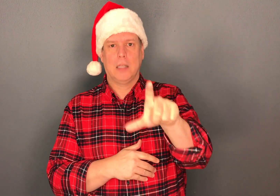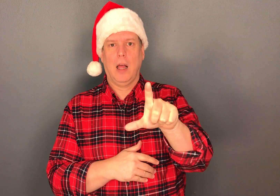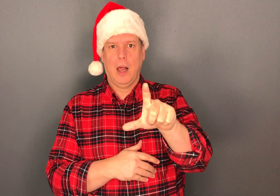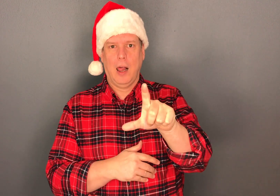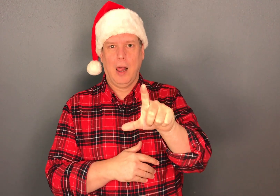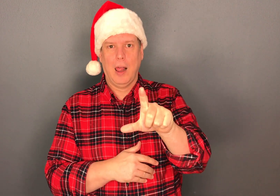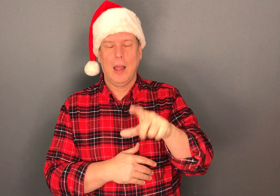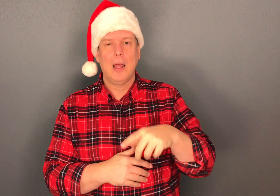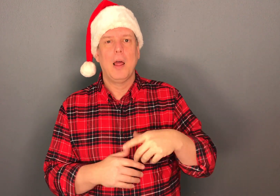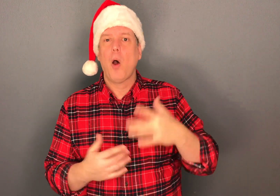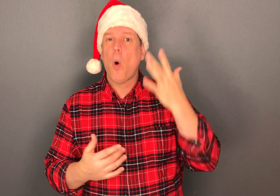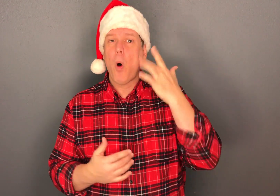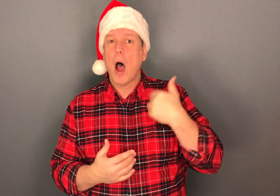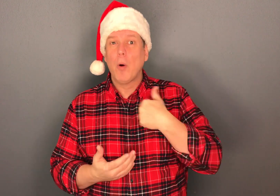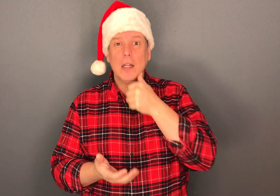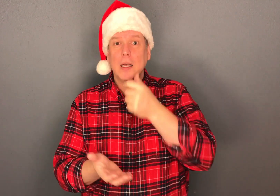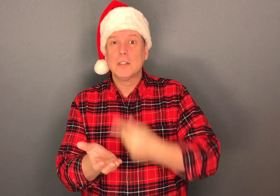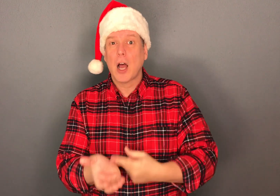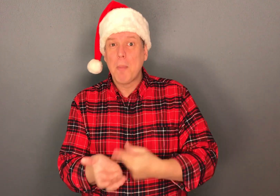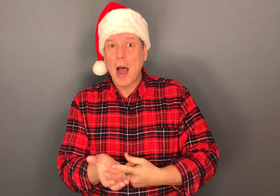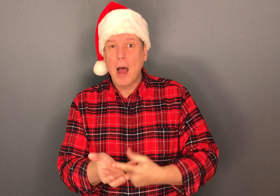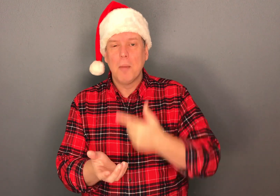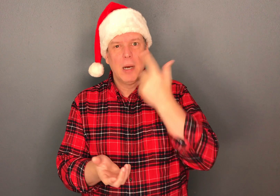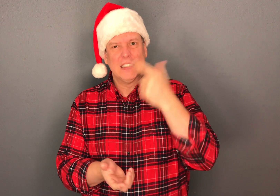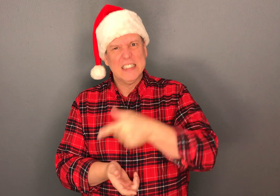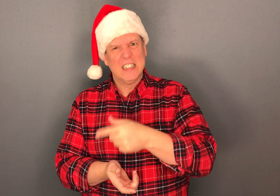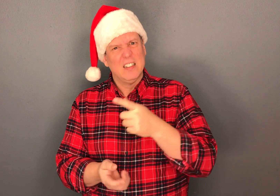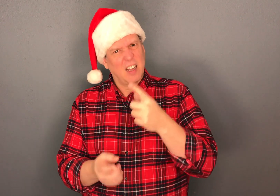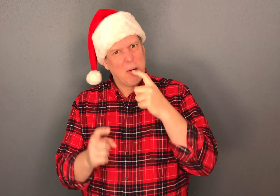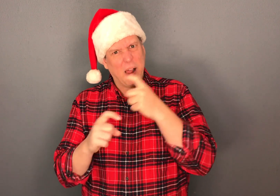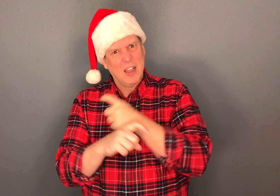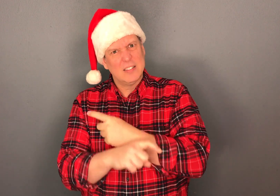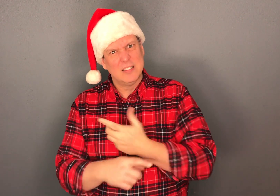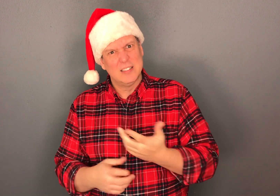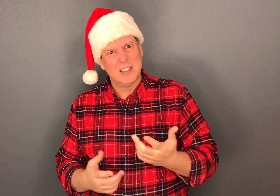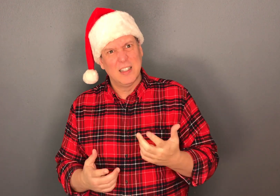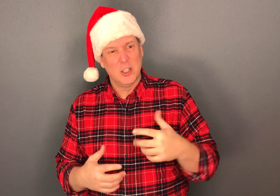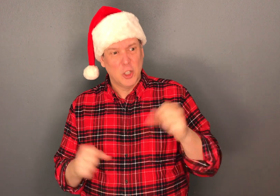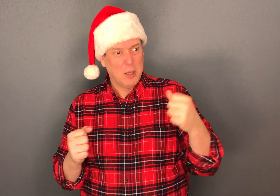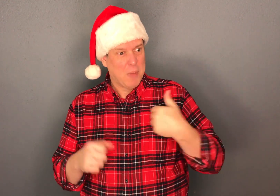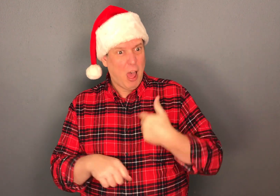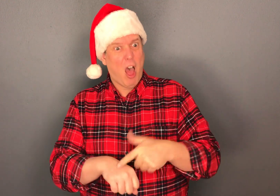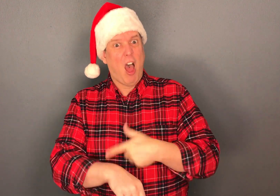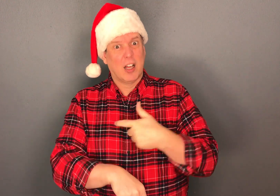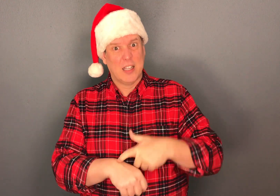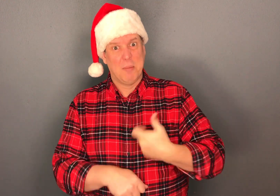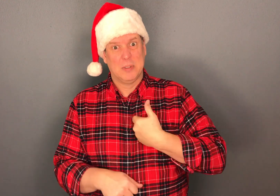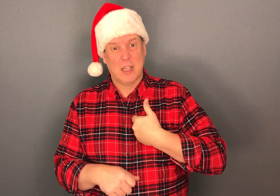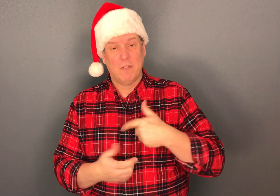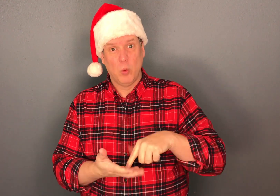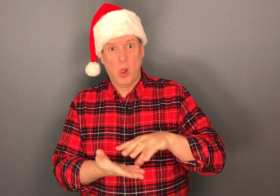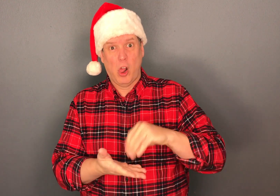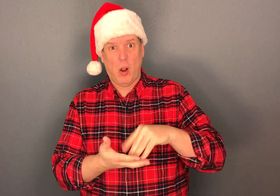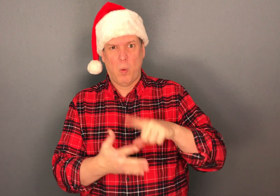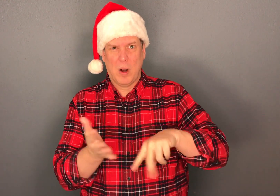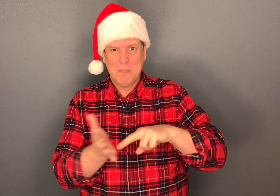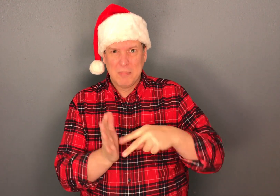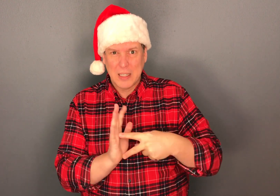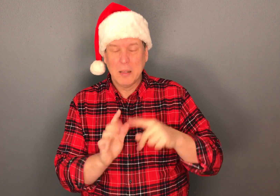and you will understand more about ASL. Why we don't talk about this early on is because it's pretty complex. It took me a long time to learn about it